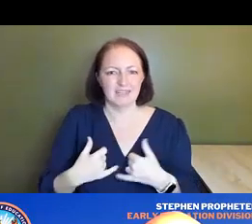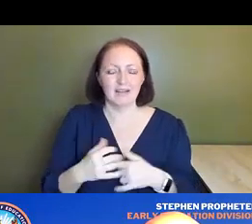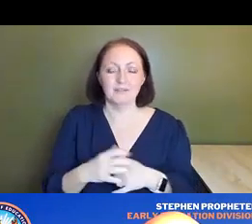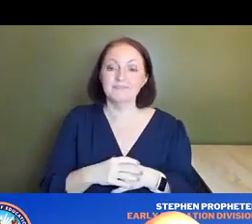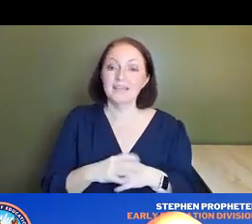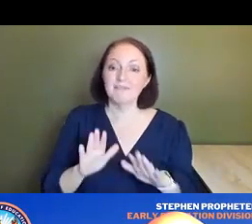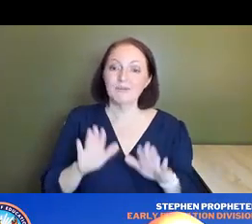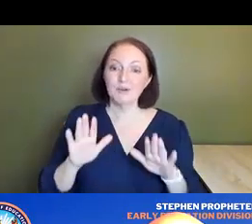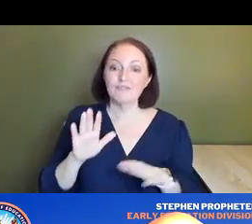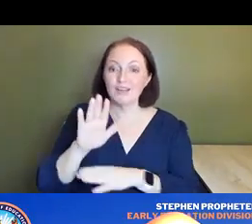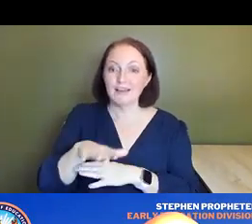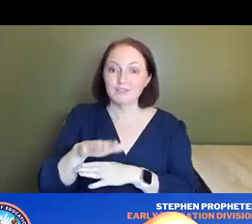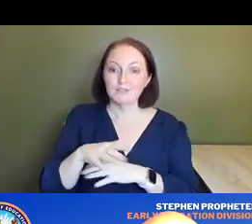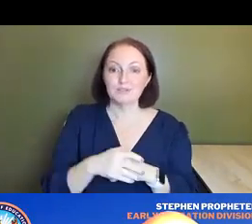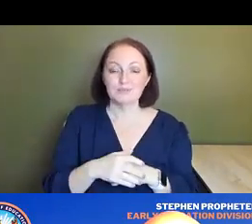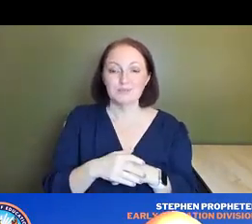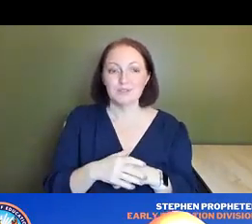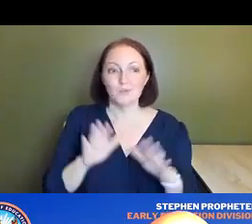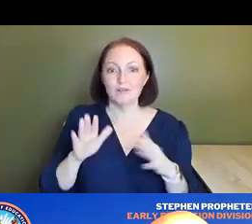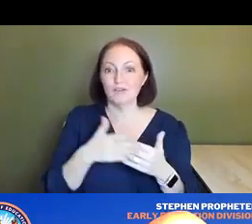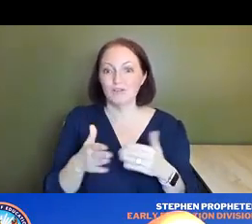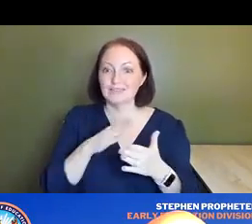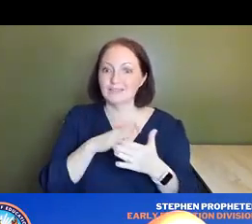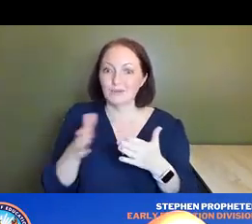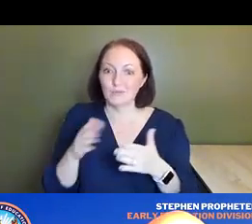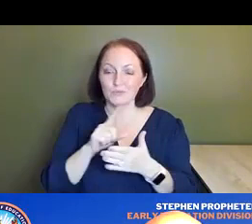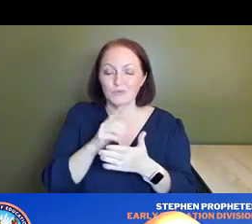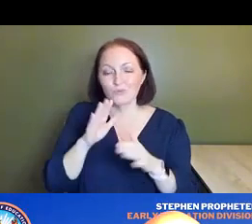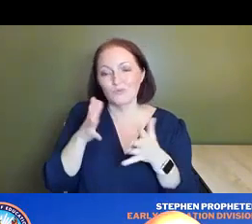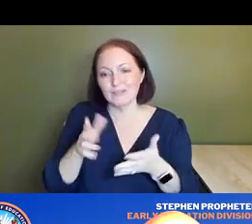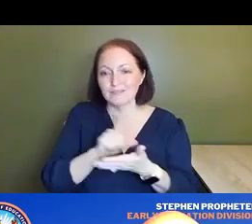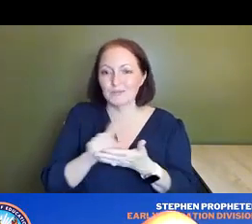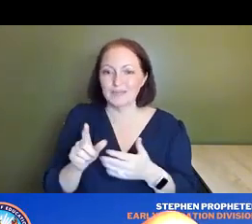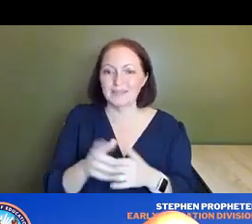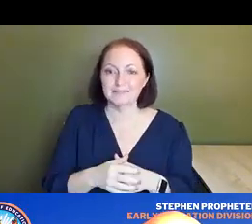wonderful afternoon and a wonderful rest of your week. bye now.